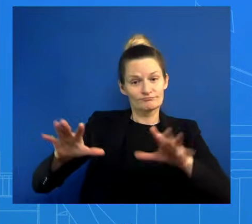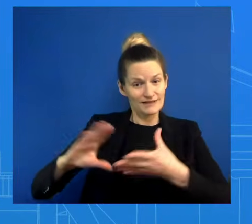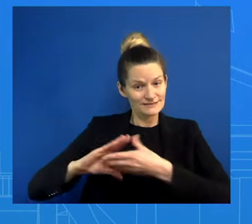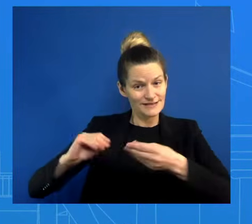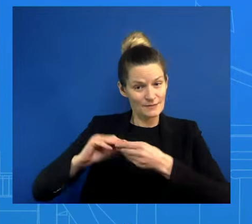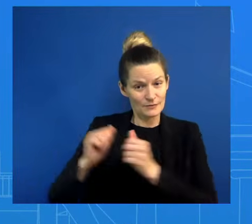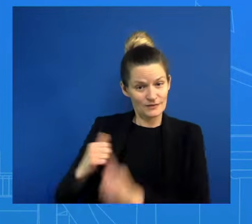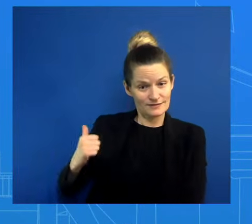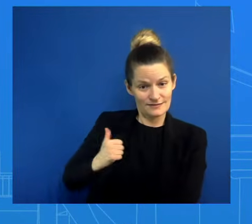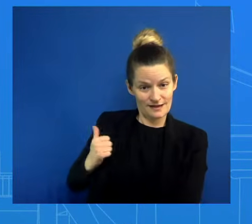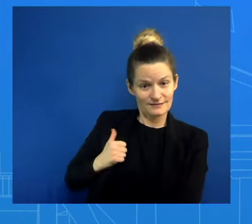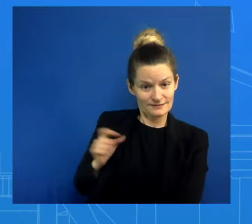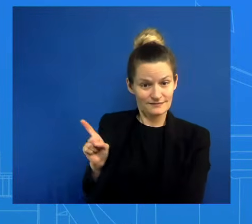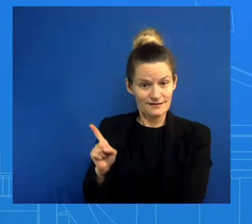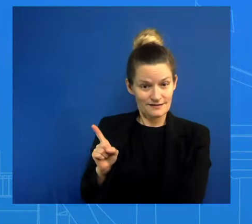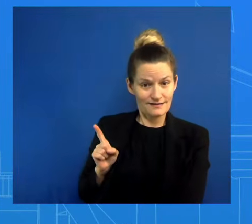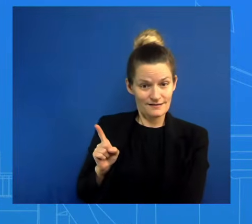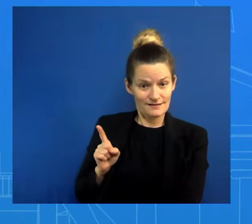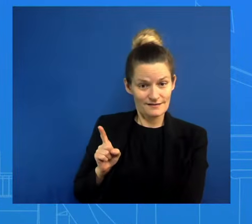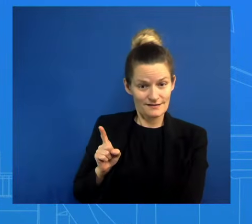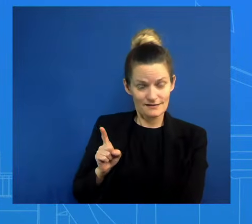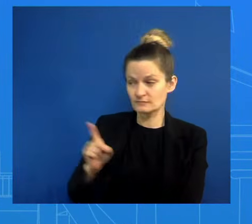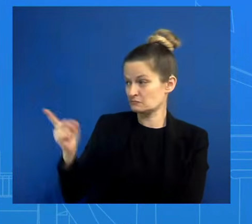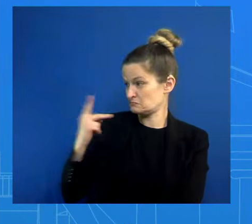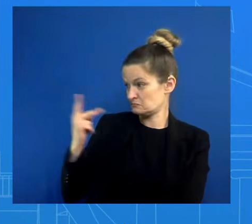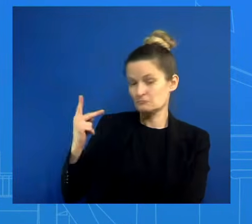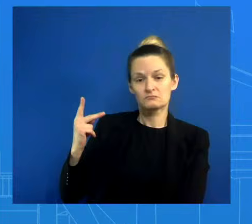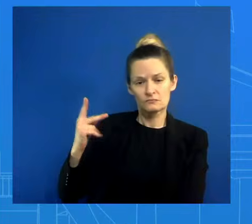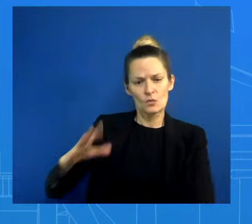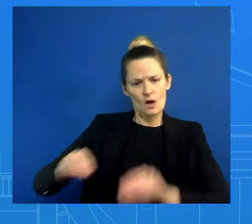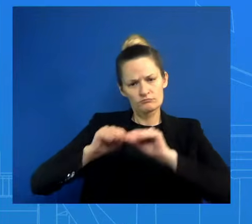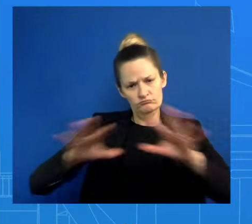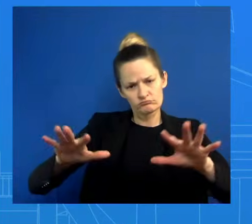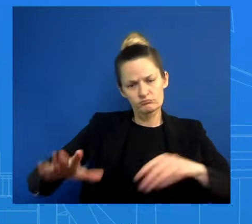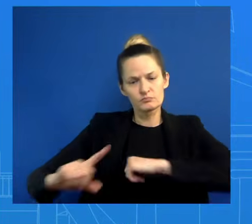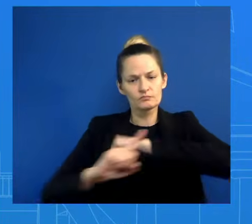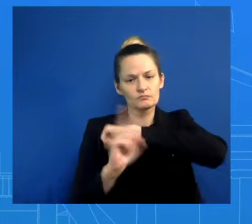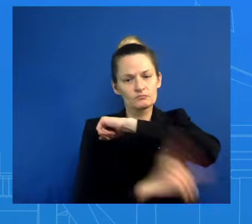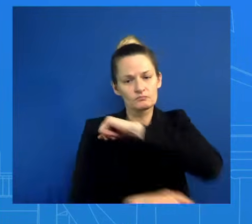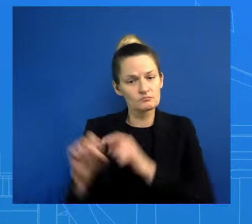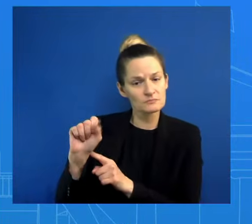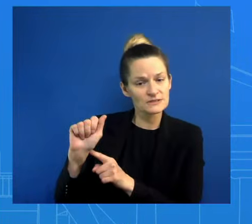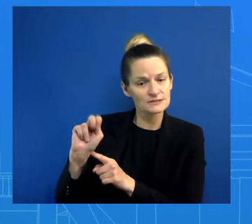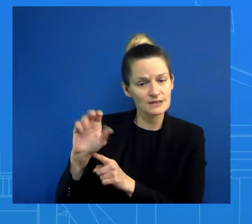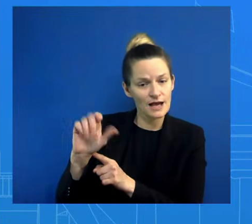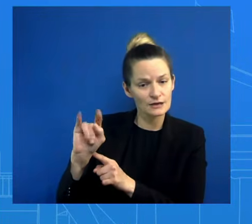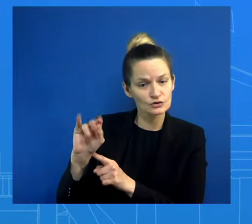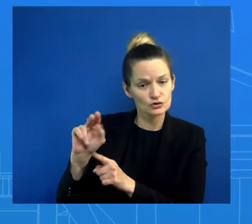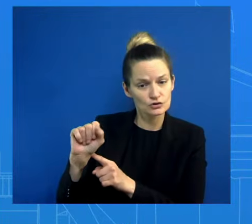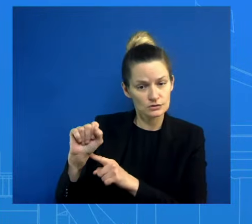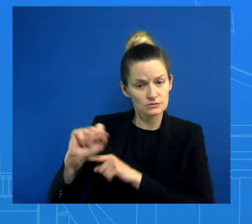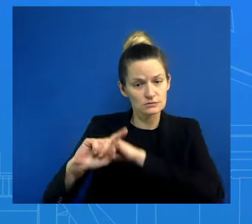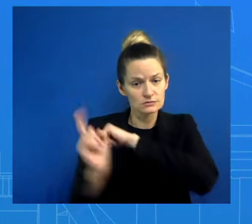actions, pardon me, today against Iranian officials connected to human rights abuses, including those committed as part --